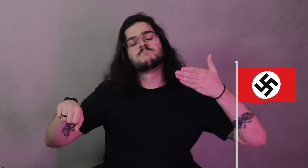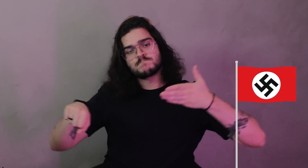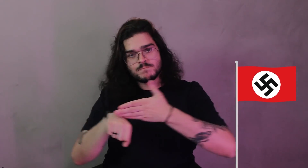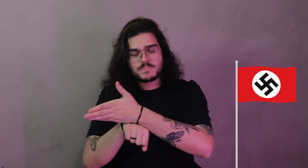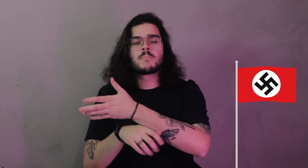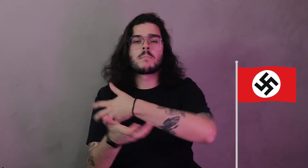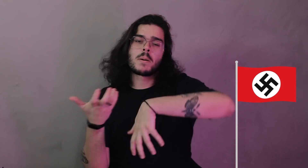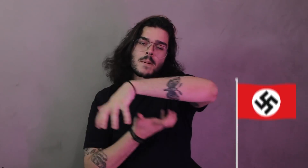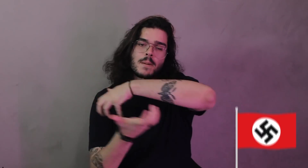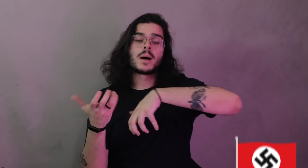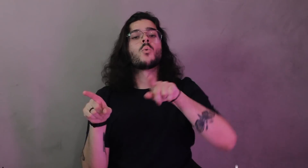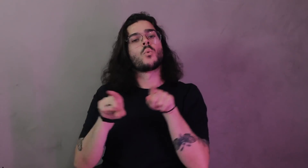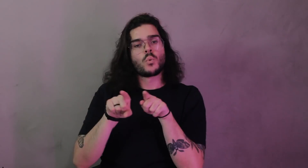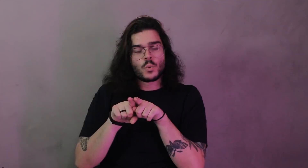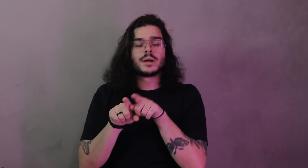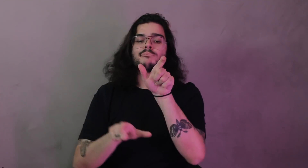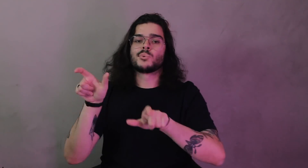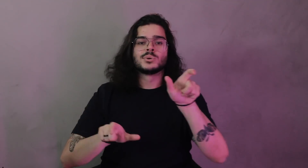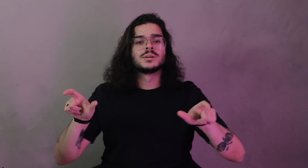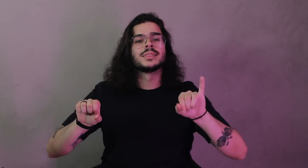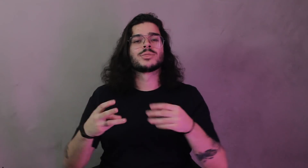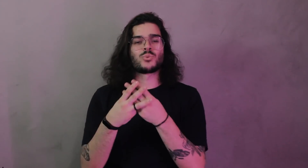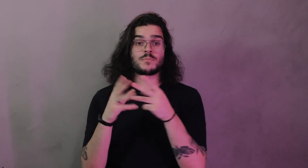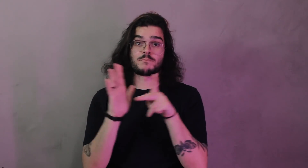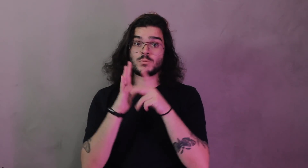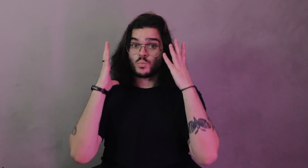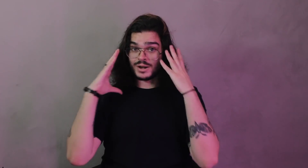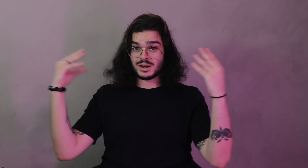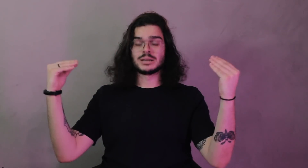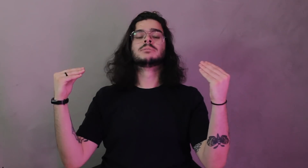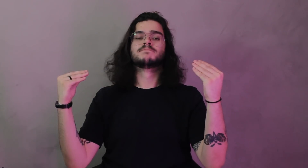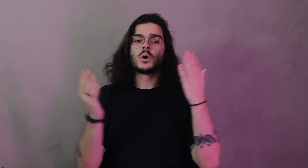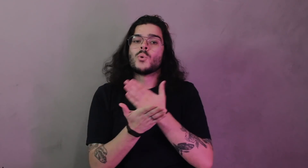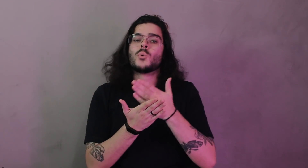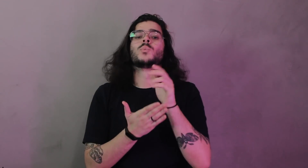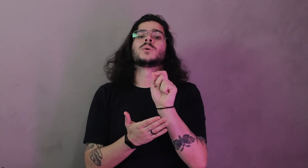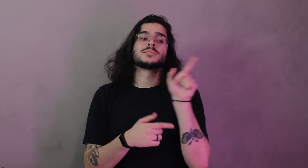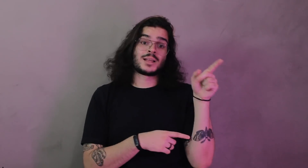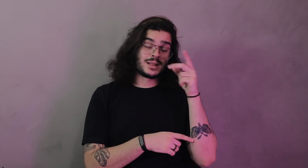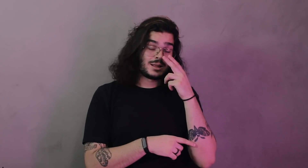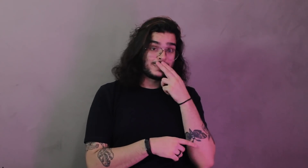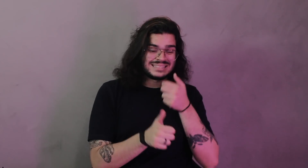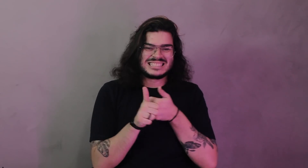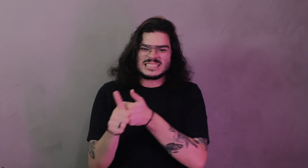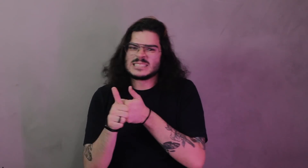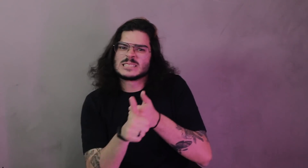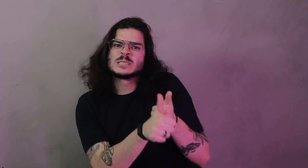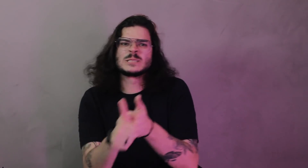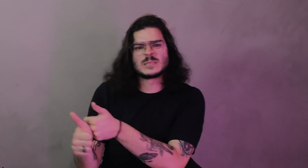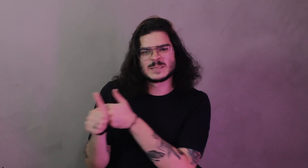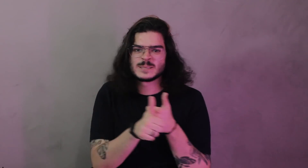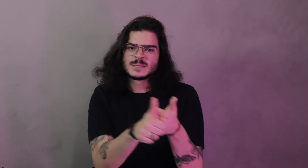and Dutch Jews were persecuted by the Nazis.